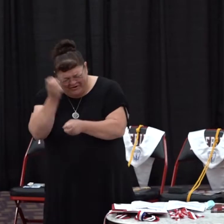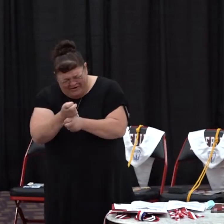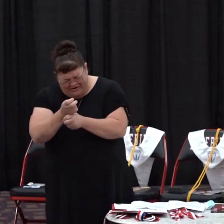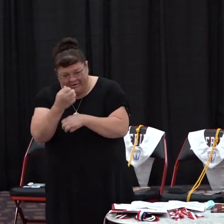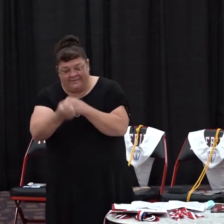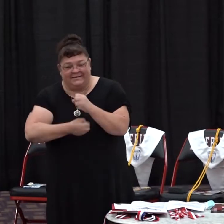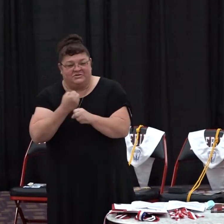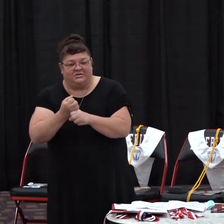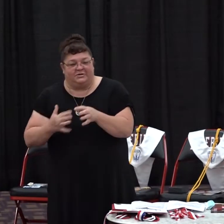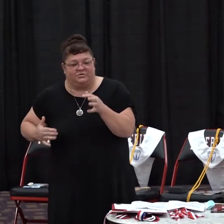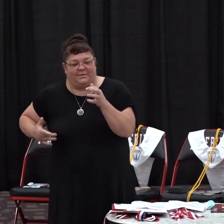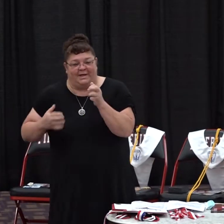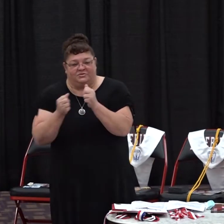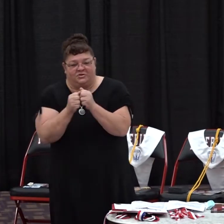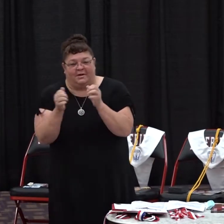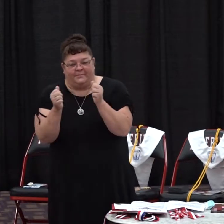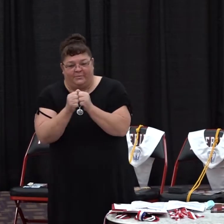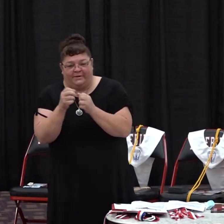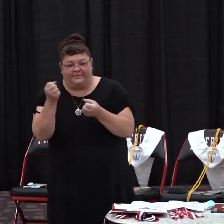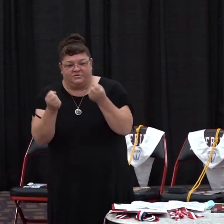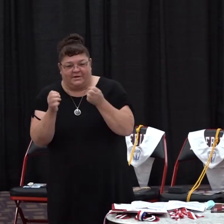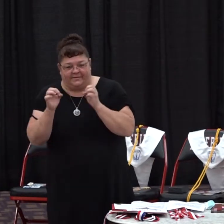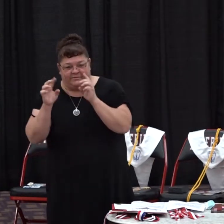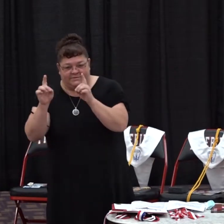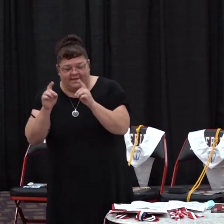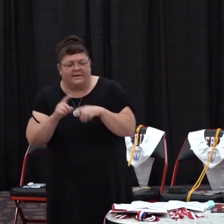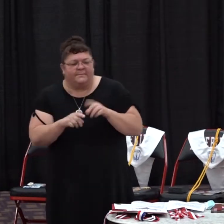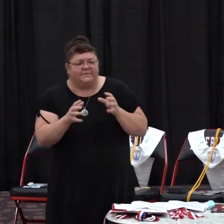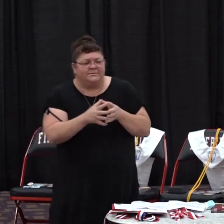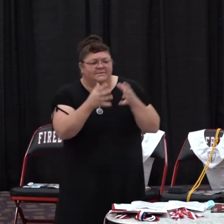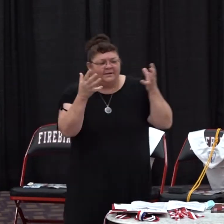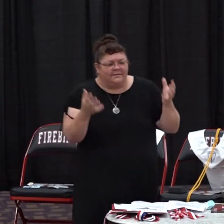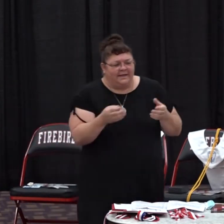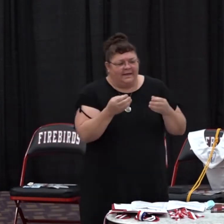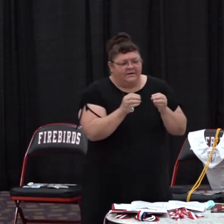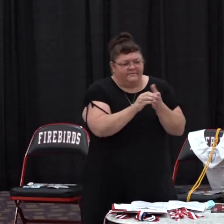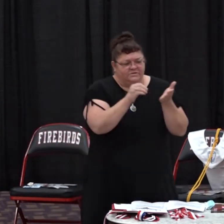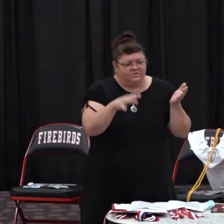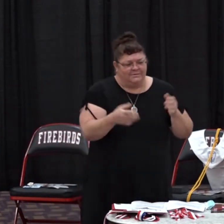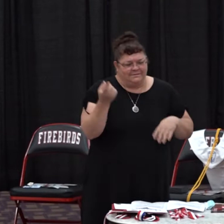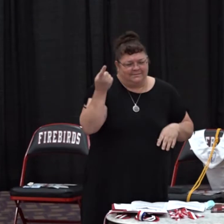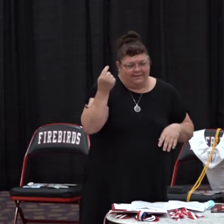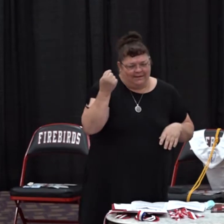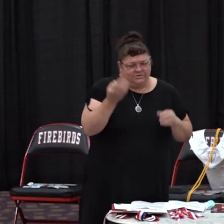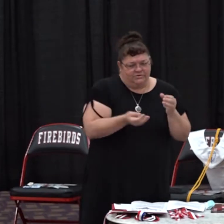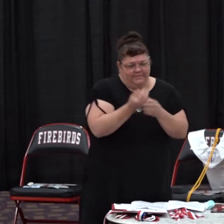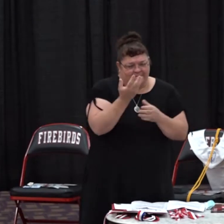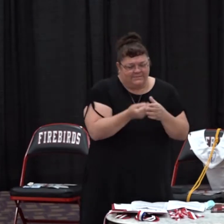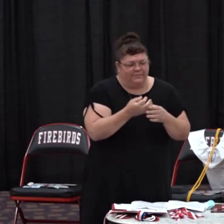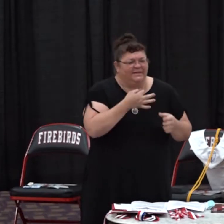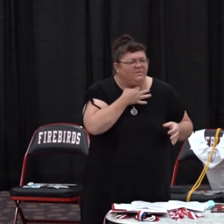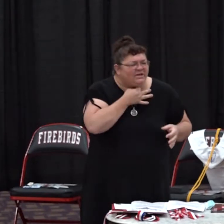And I know Shannon Simon was really - really hard to catch up and get that for the students